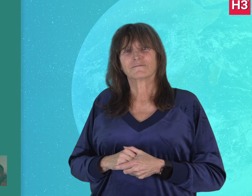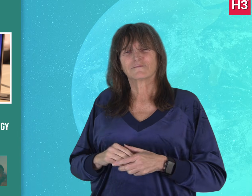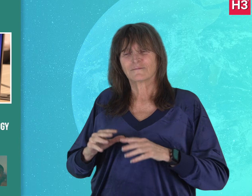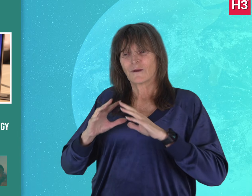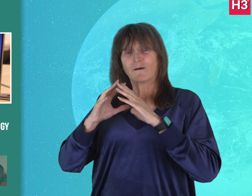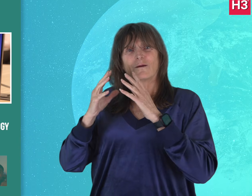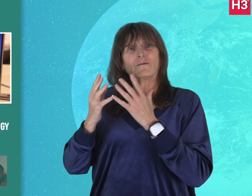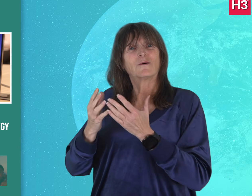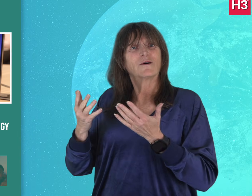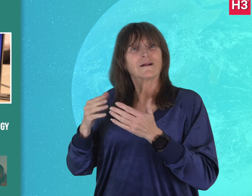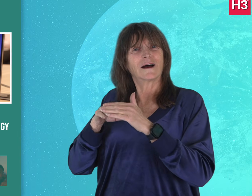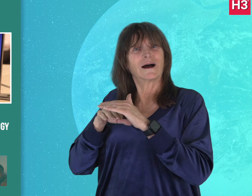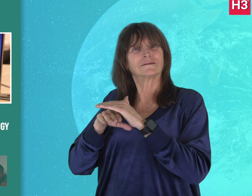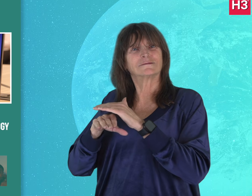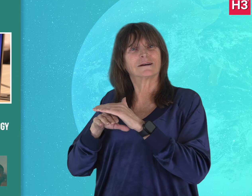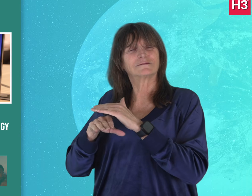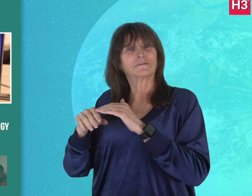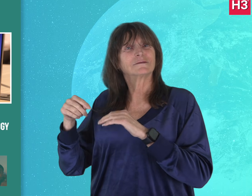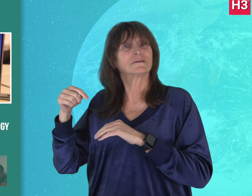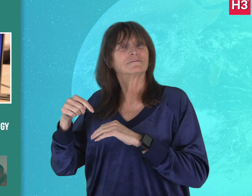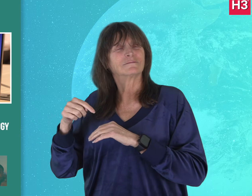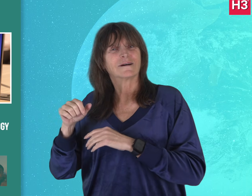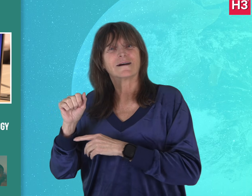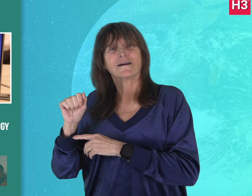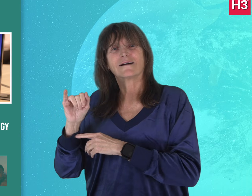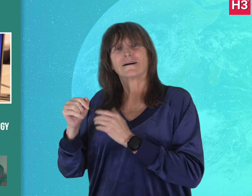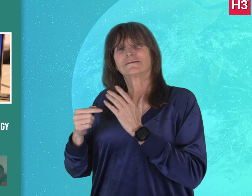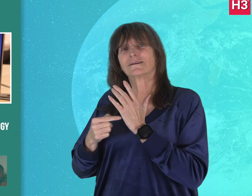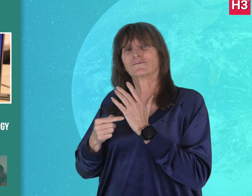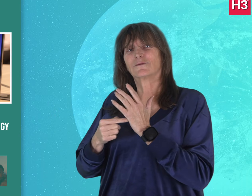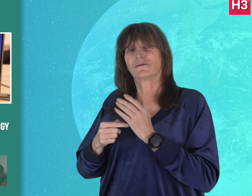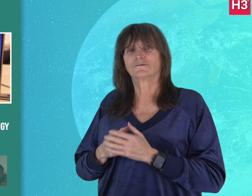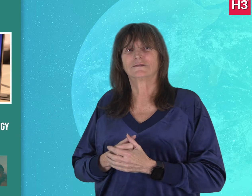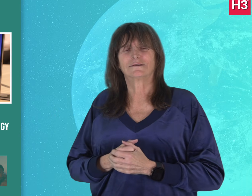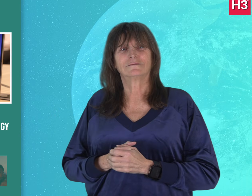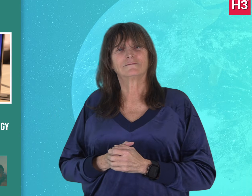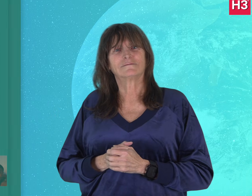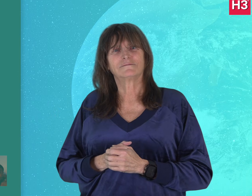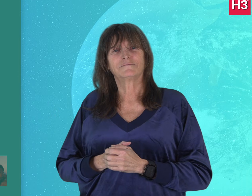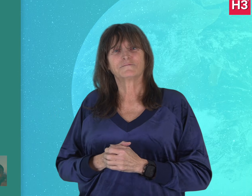Accessibility Through AI Technology